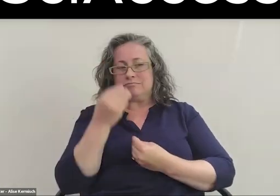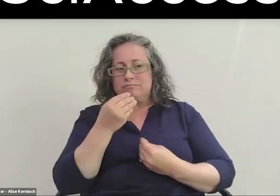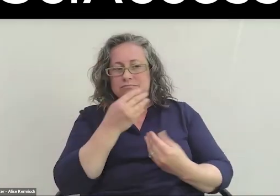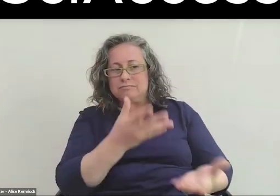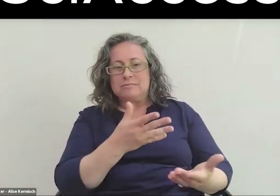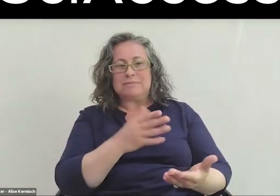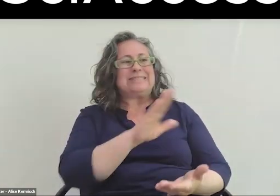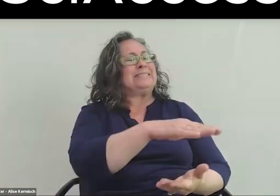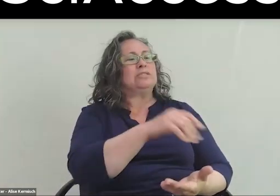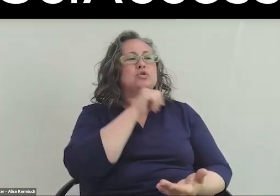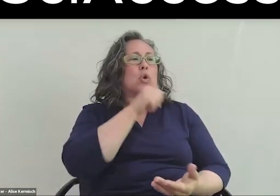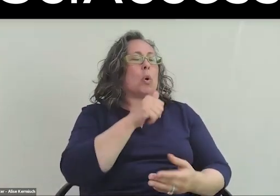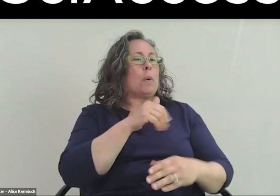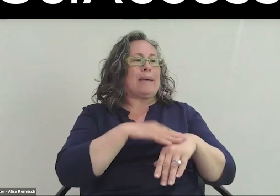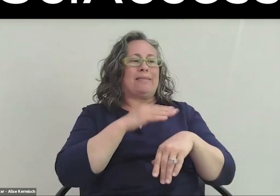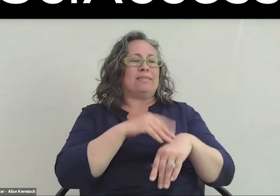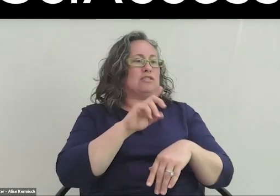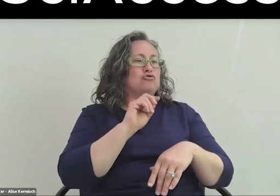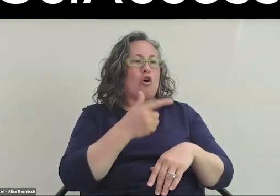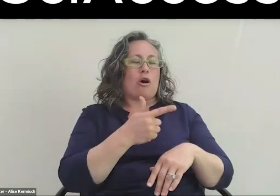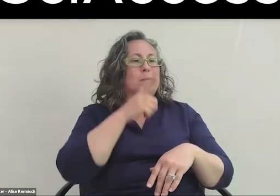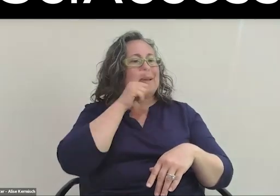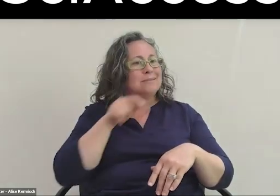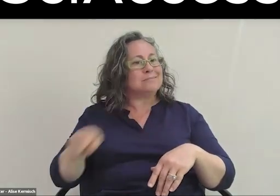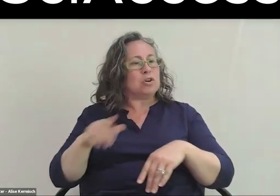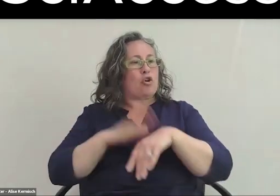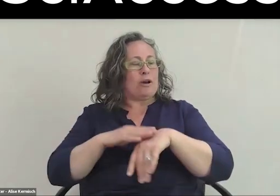not to pet the dog, because the dog is on the job,